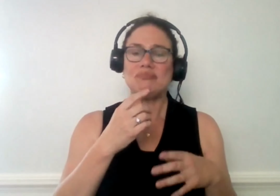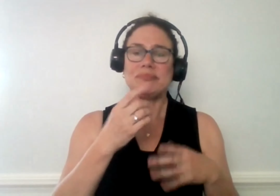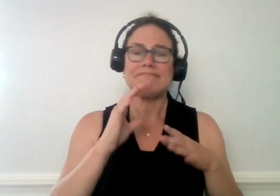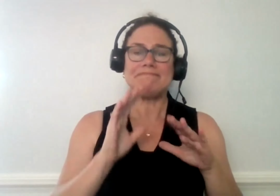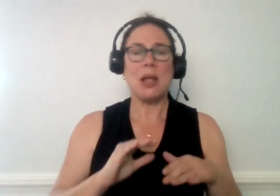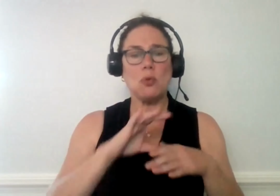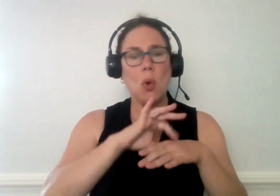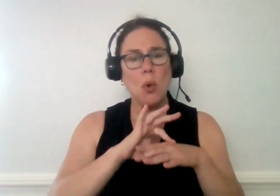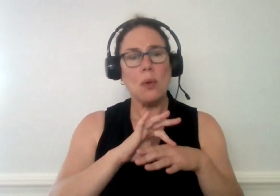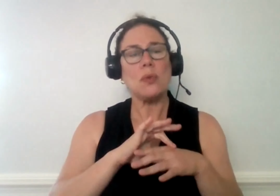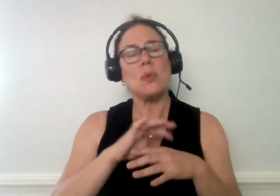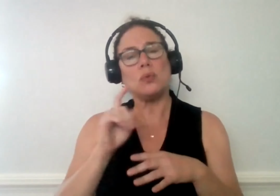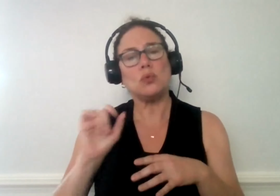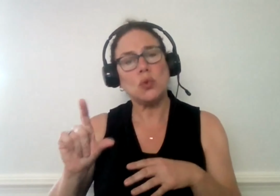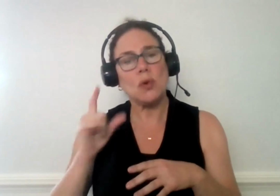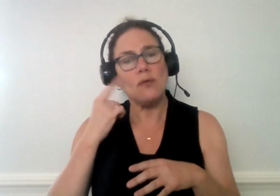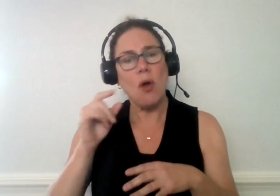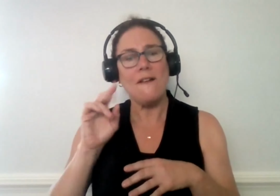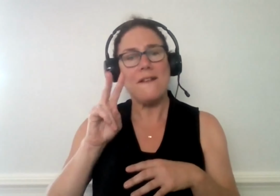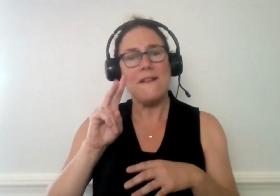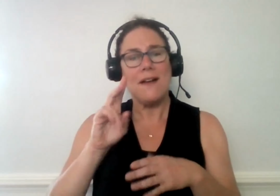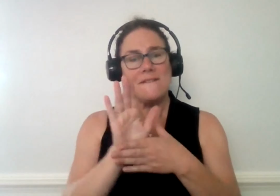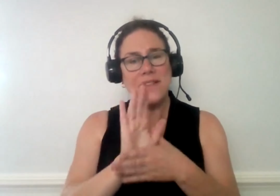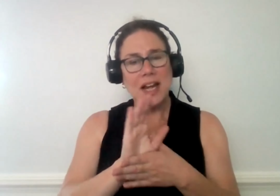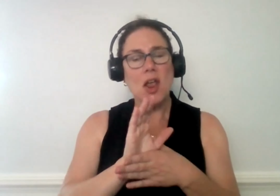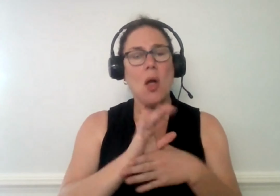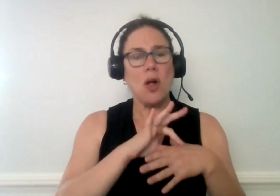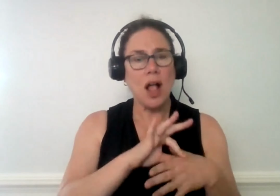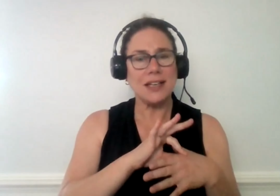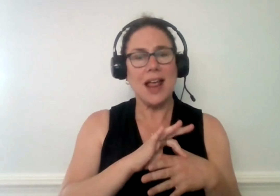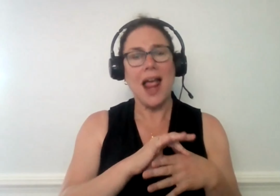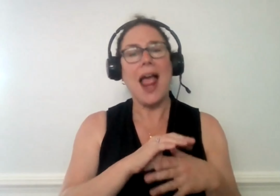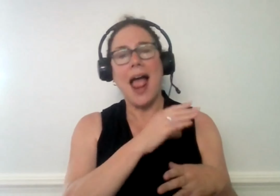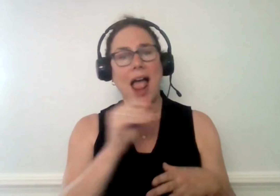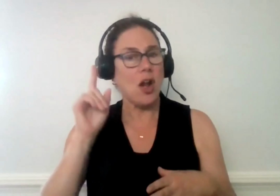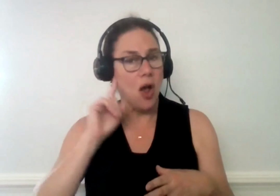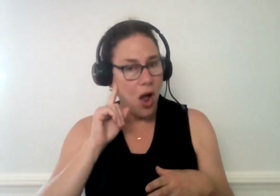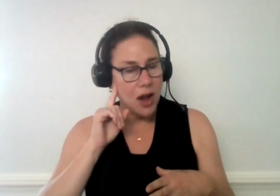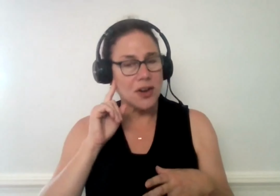especially our video content, as well as audio-only content. It is a recommendation to provide transcripts if you have like a